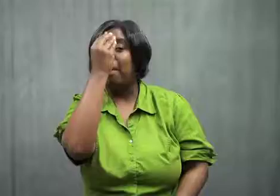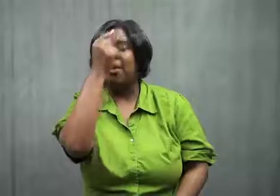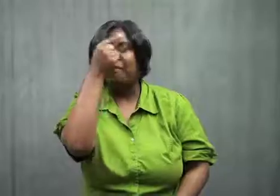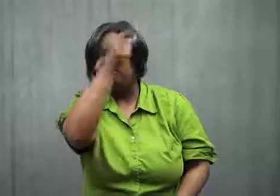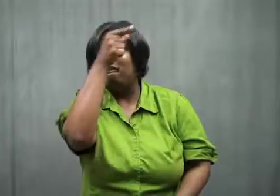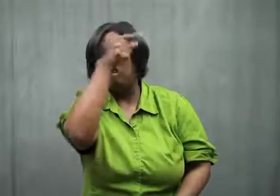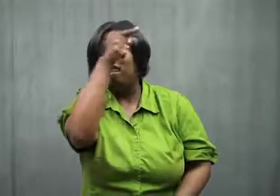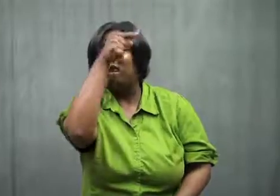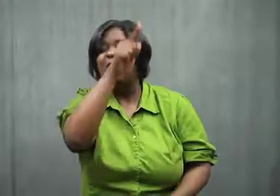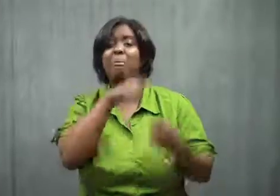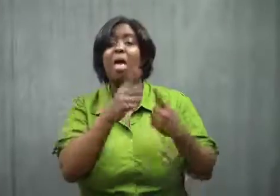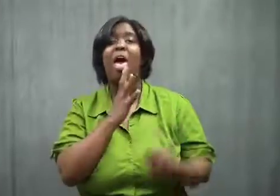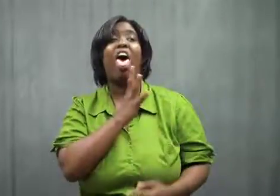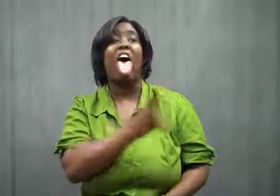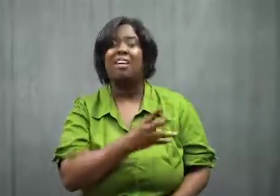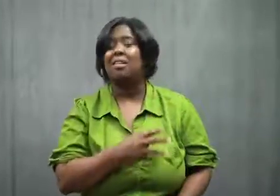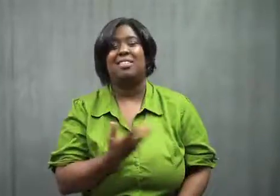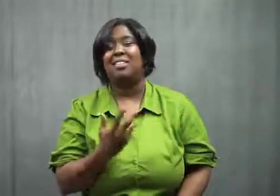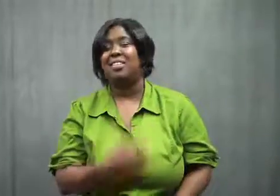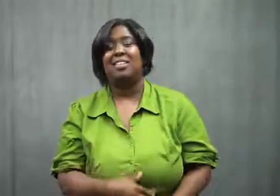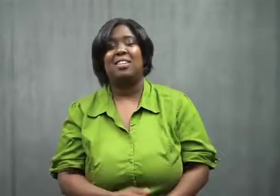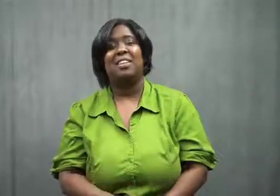I was insulting her in my mind, but I didn't say anything out loud to her.